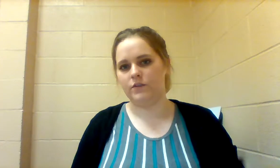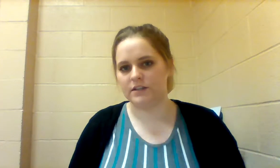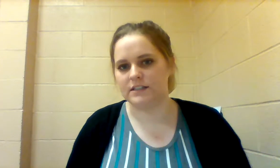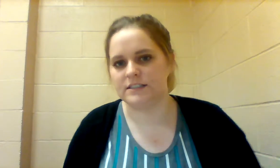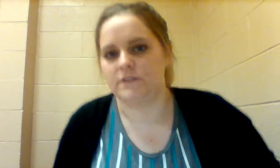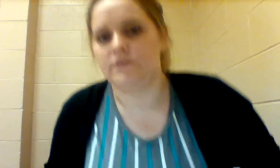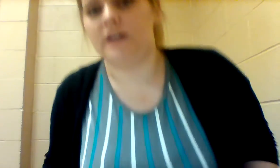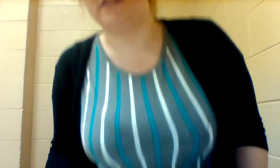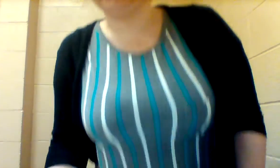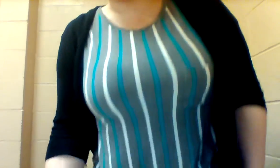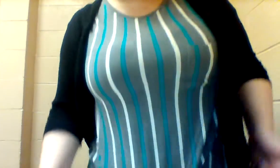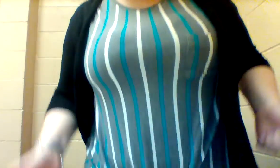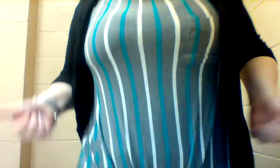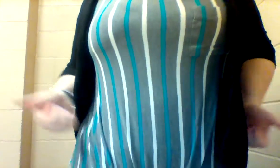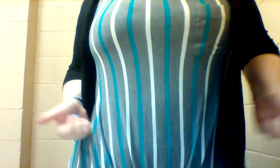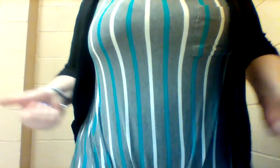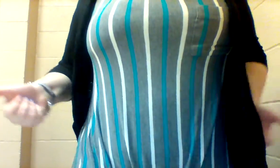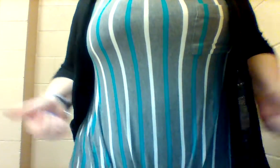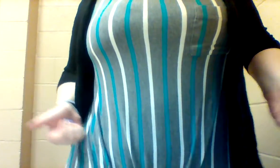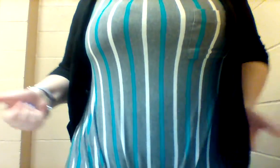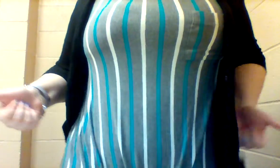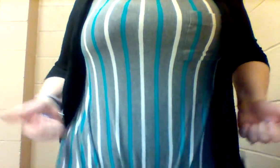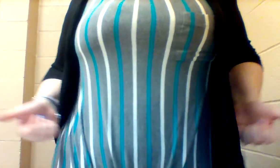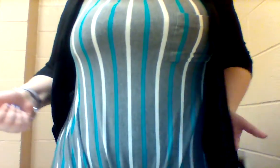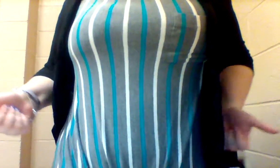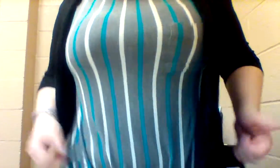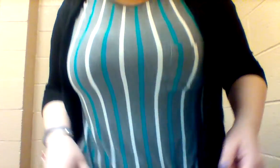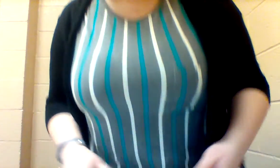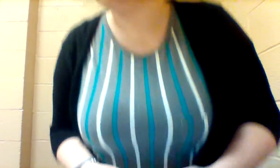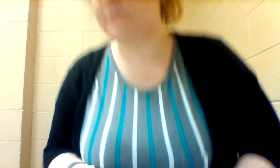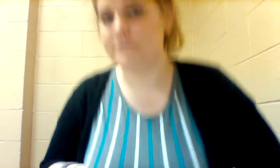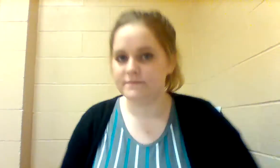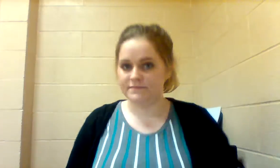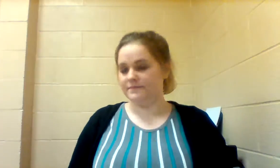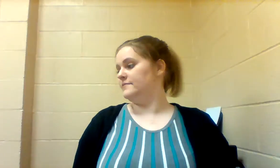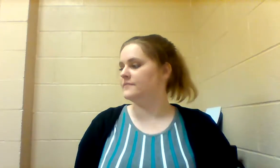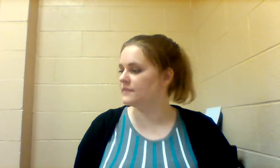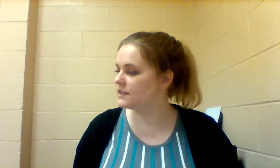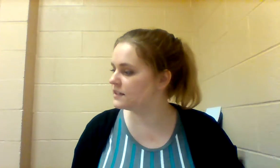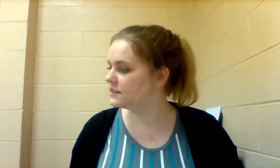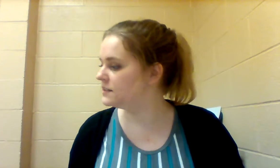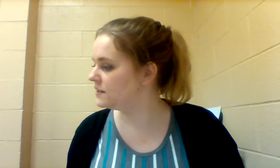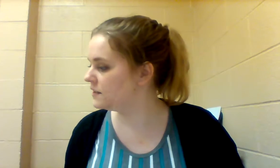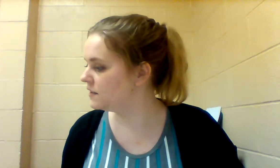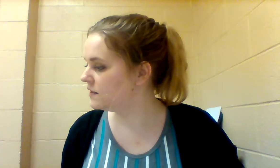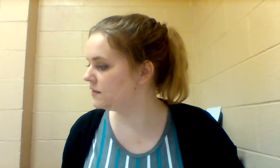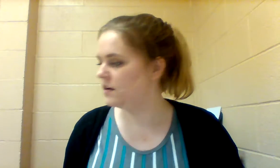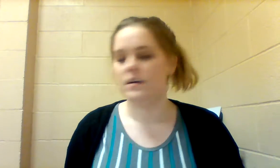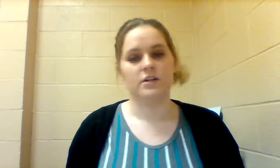let's see if I can... BRAG [I messed this one up a little, thumbs should be touching your hips, not facing out oops!]